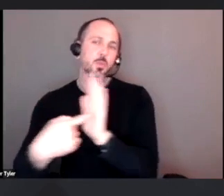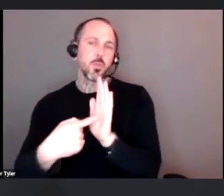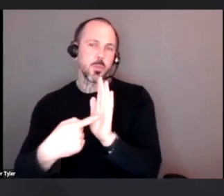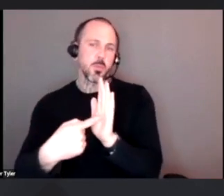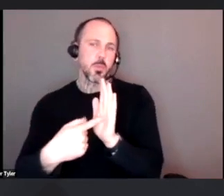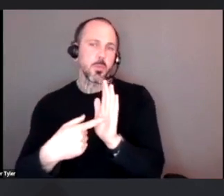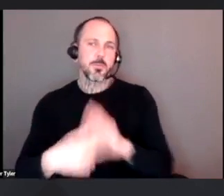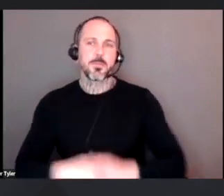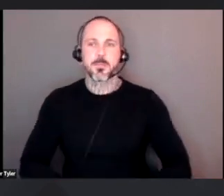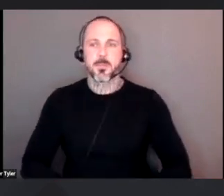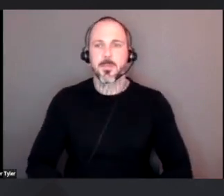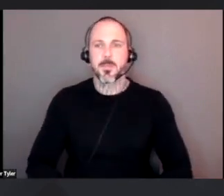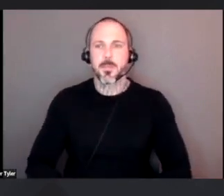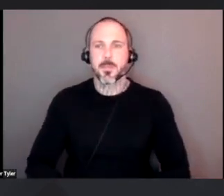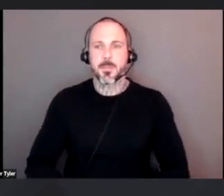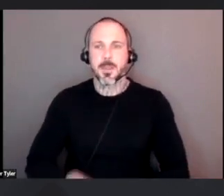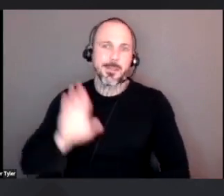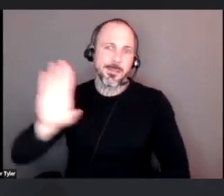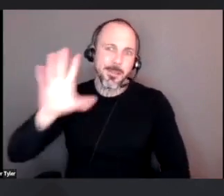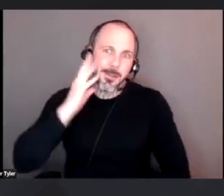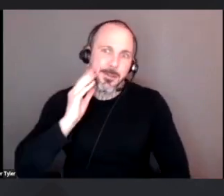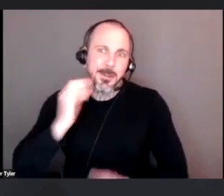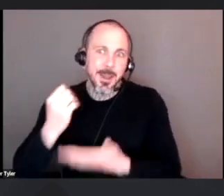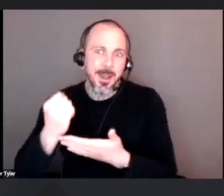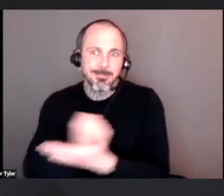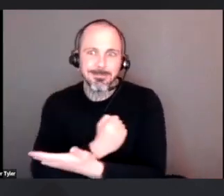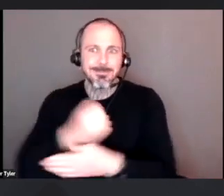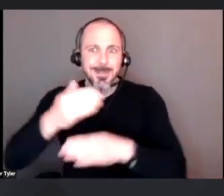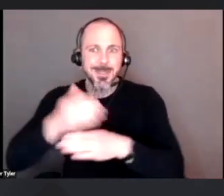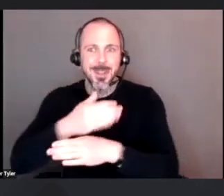within webinars or at our CASE conference, stuff like that.